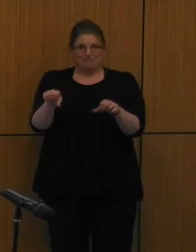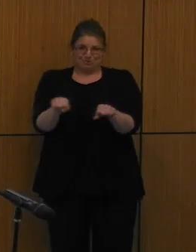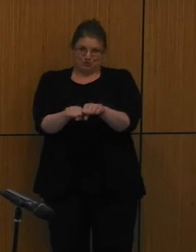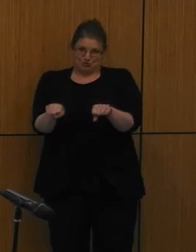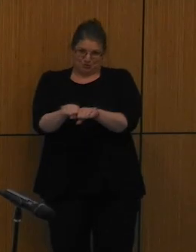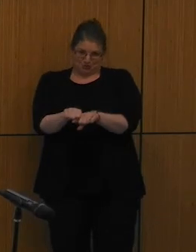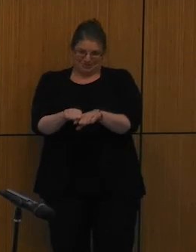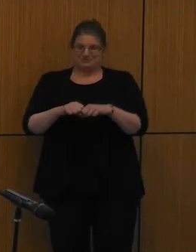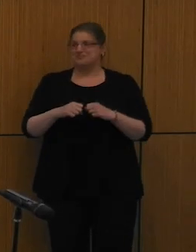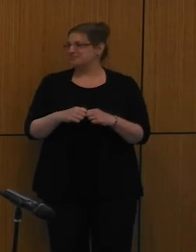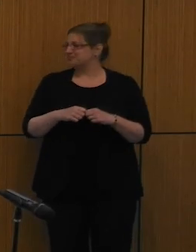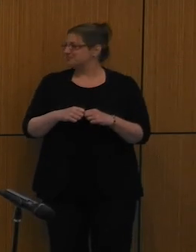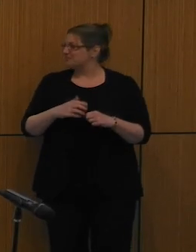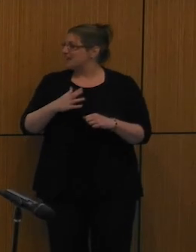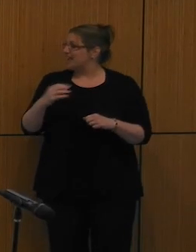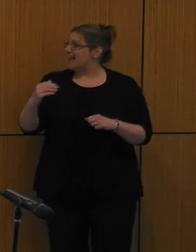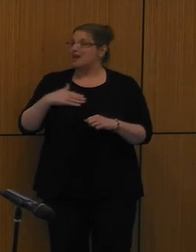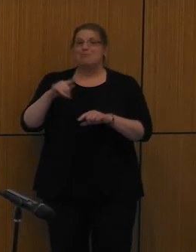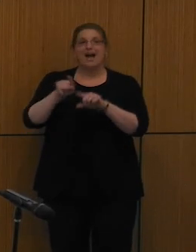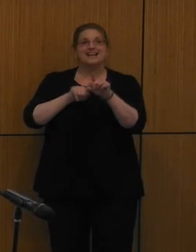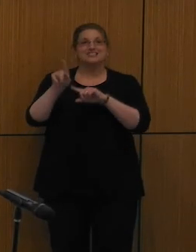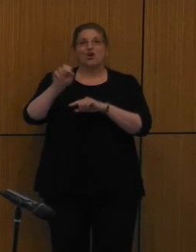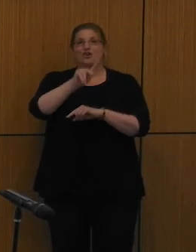And my starry sky sweater.